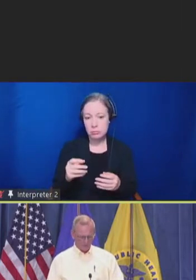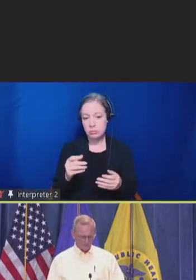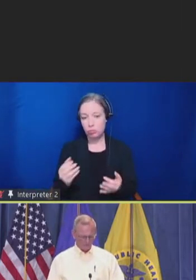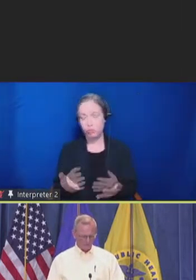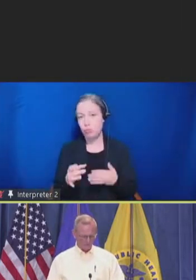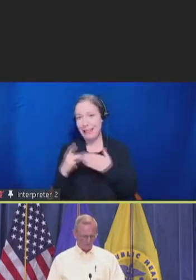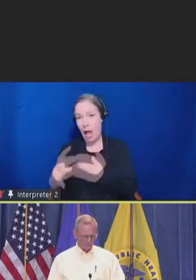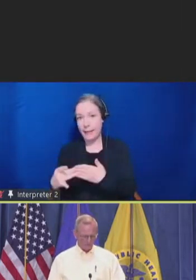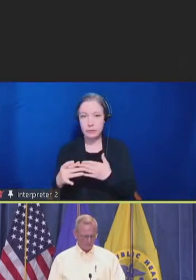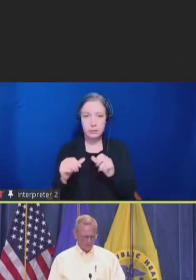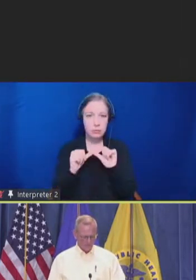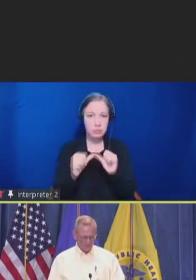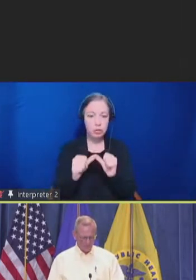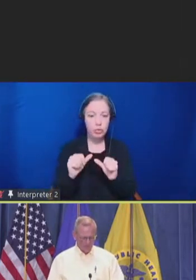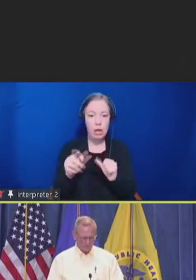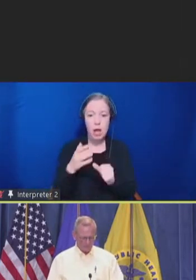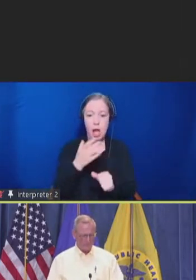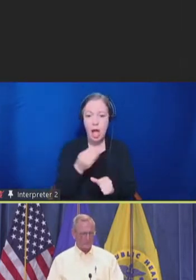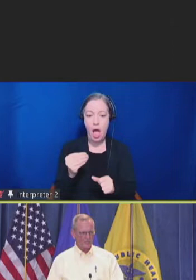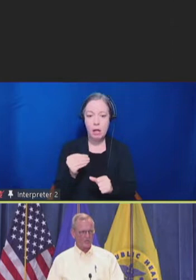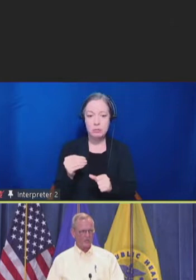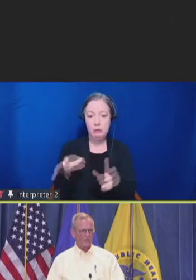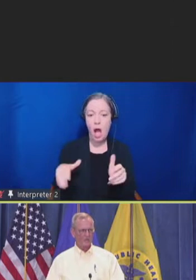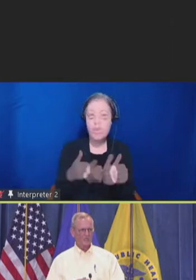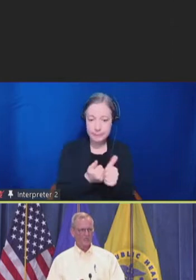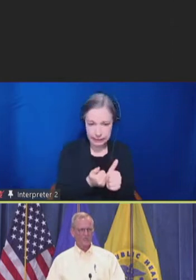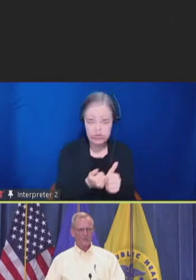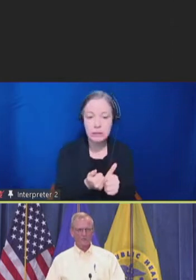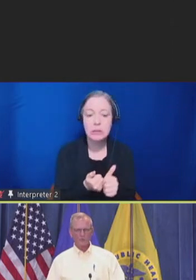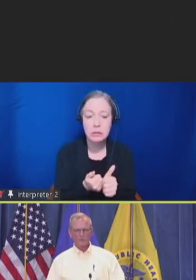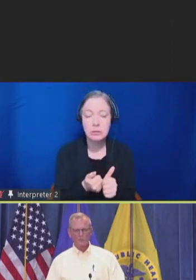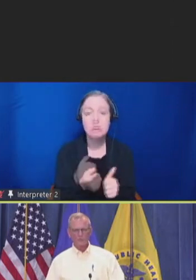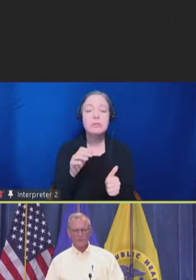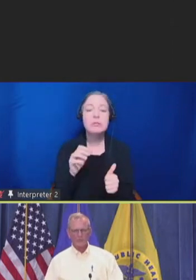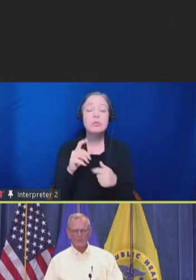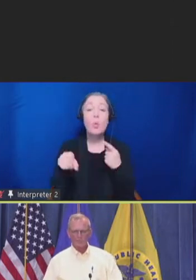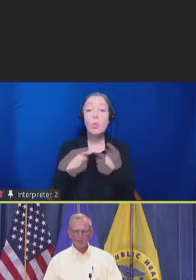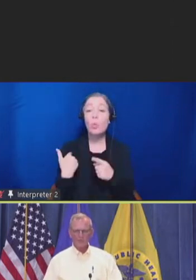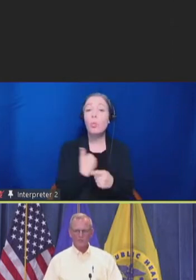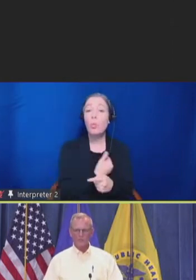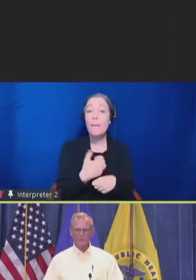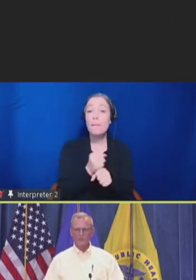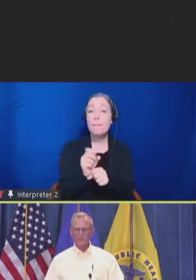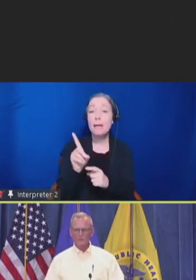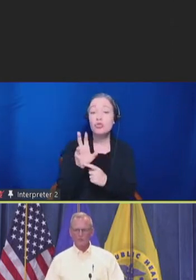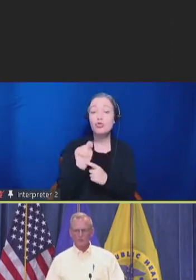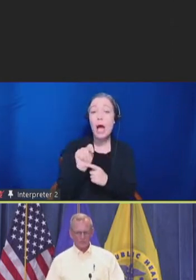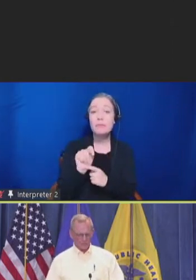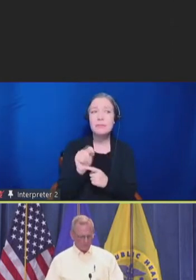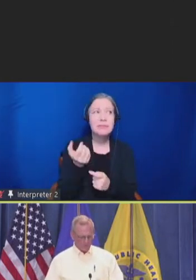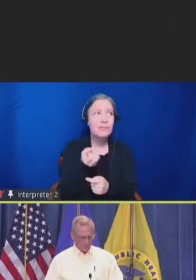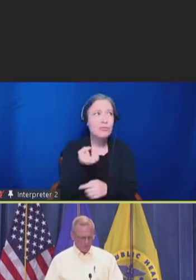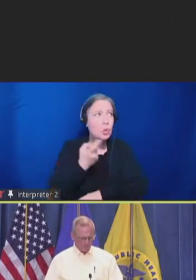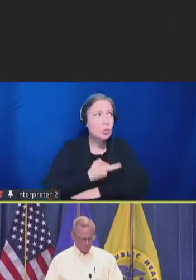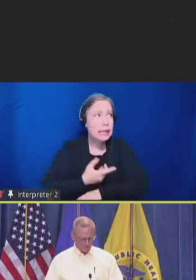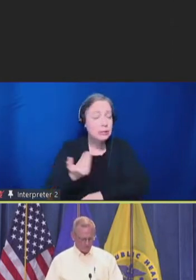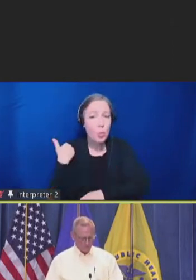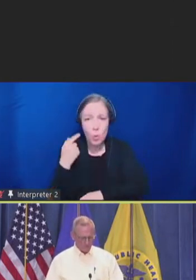The current draft was then shared and sent out before this committee just a few days ago, I believe on Monday.